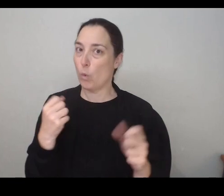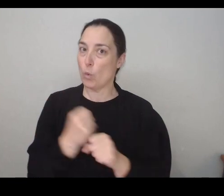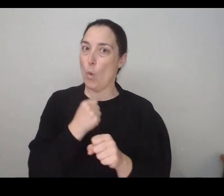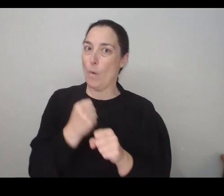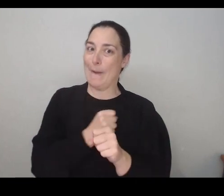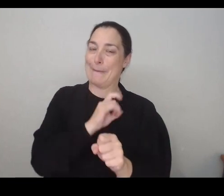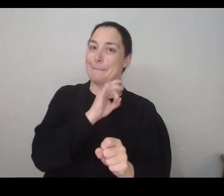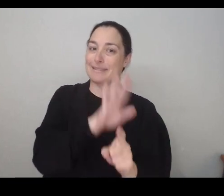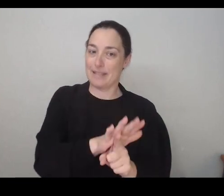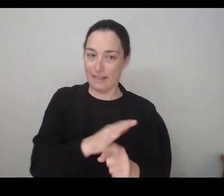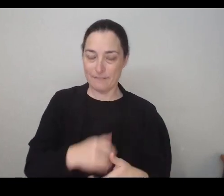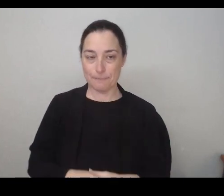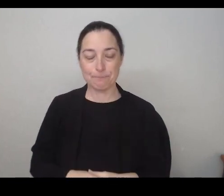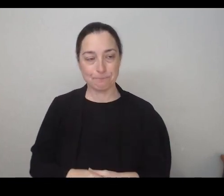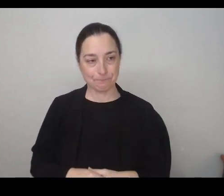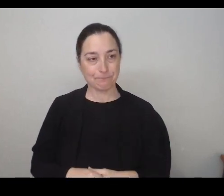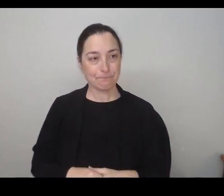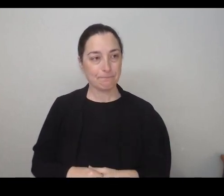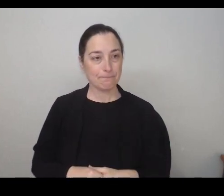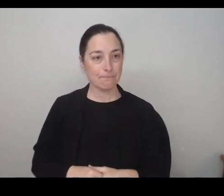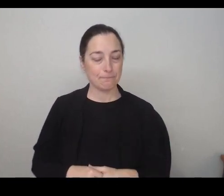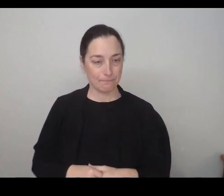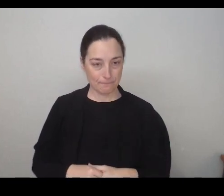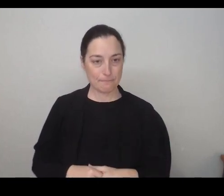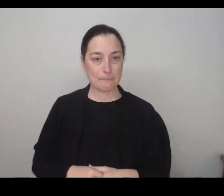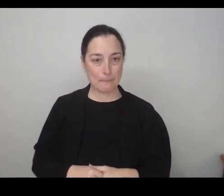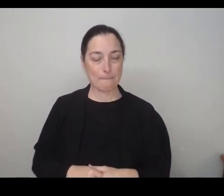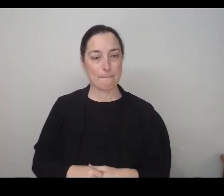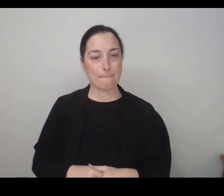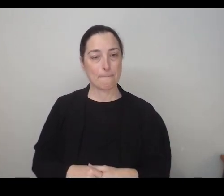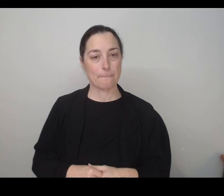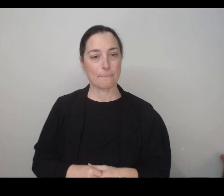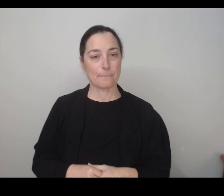Nearby, you have this self-portrait, which is "Près du Golgotha,"